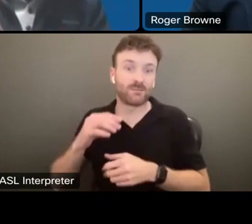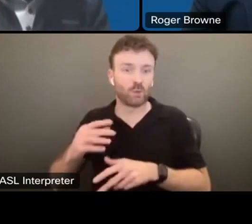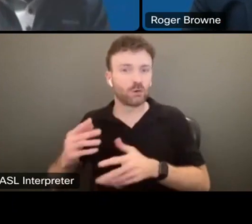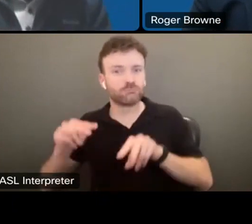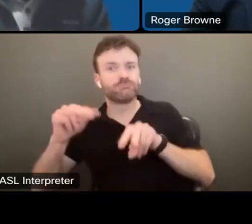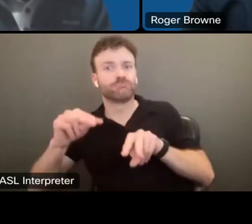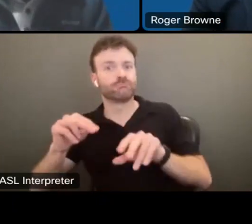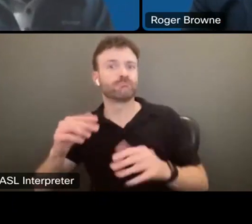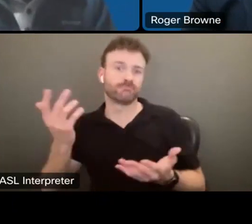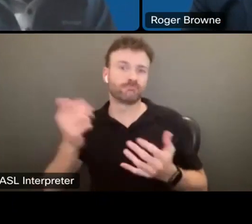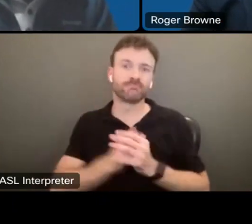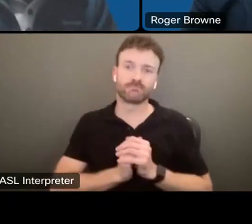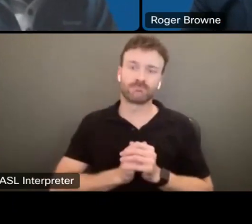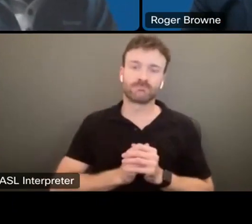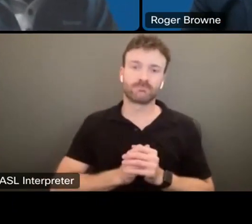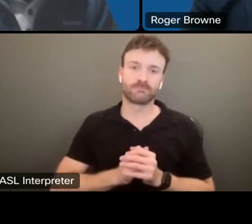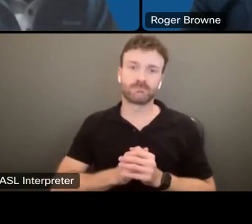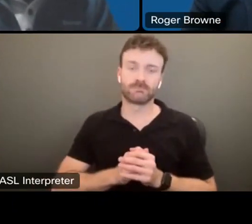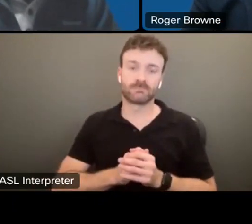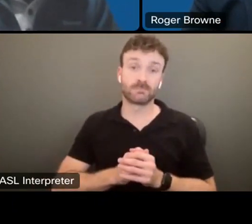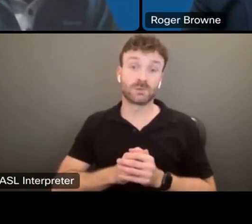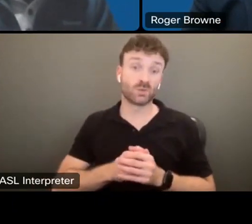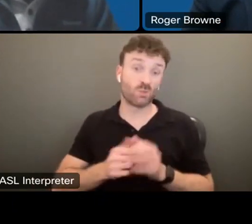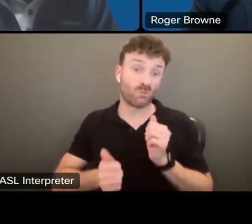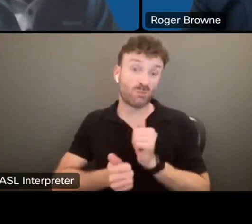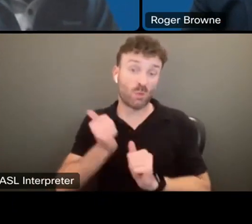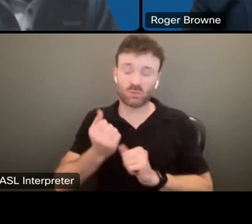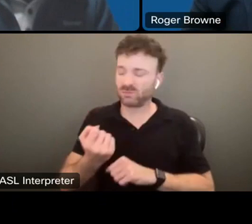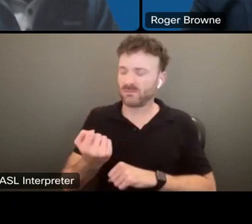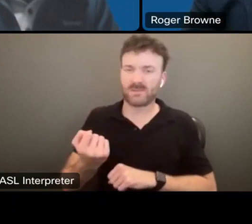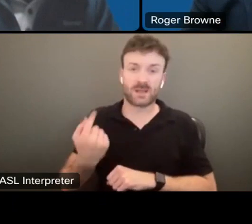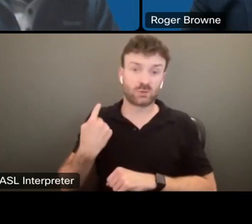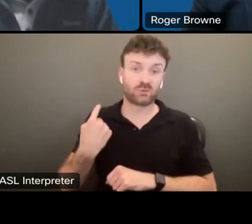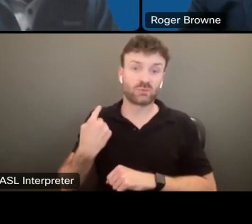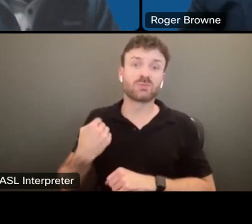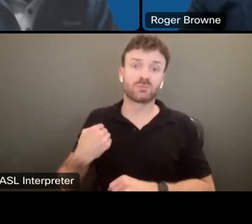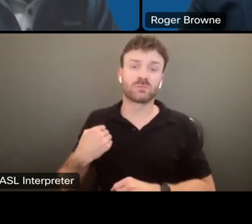So literally it was for the most part last year that we were able to sort of rebuild